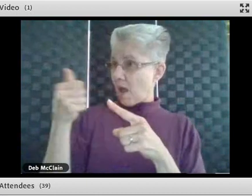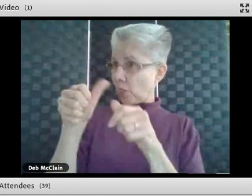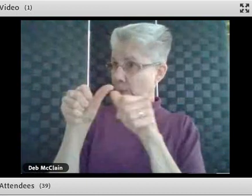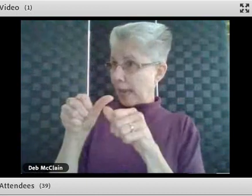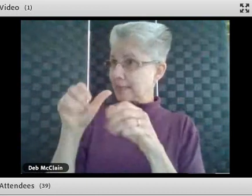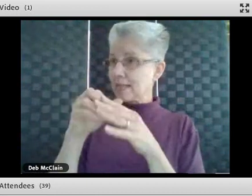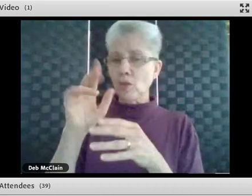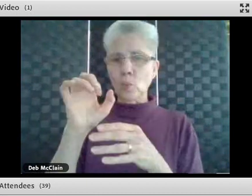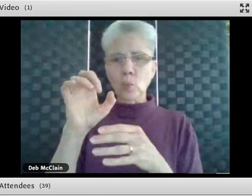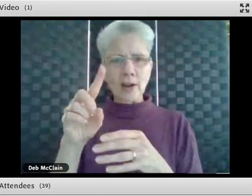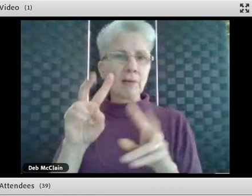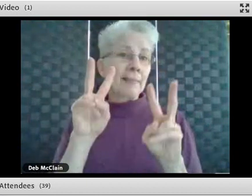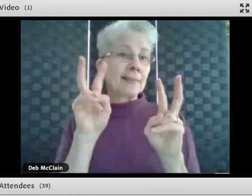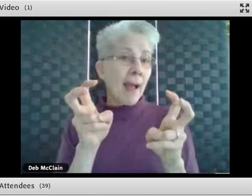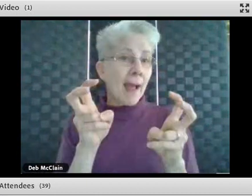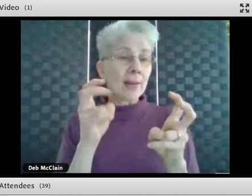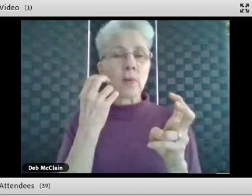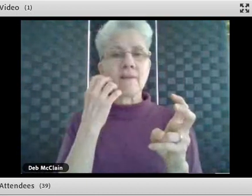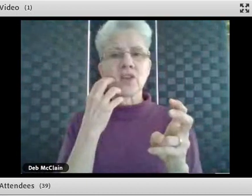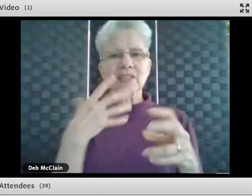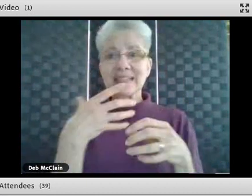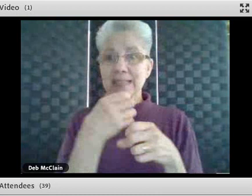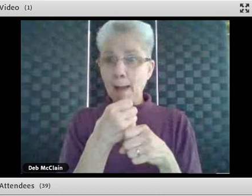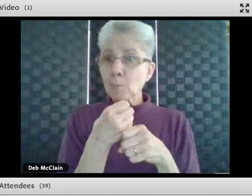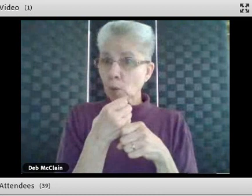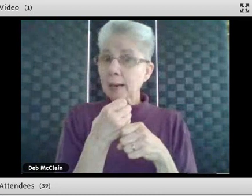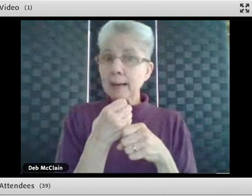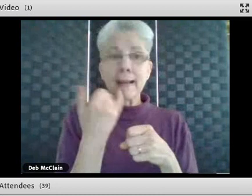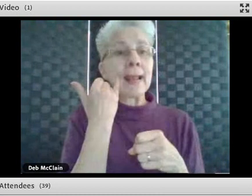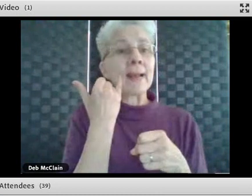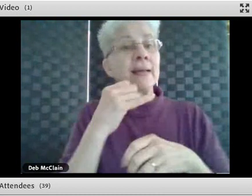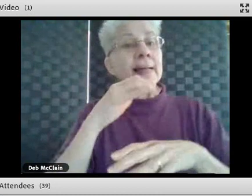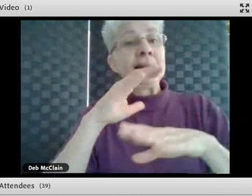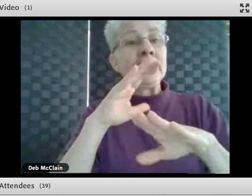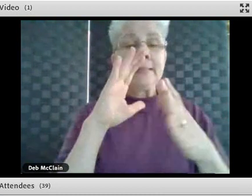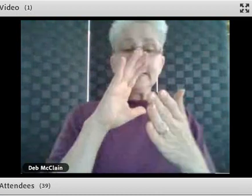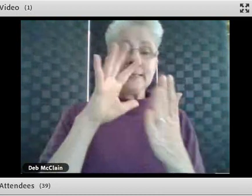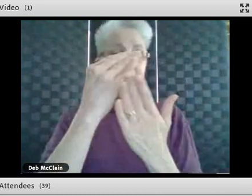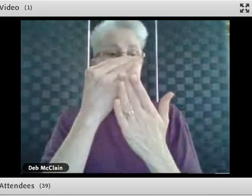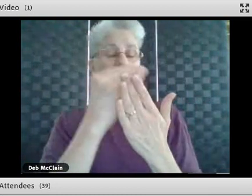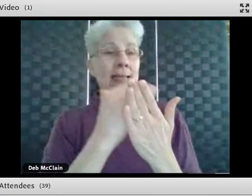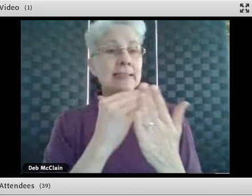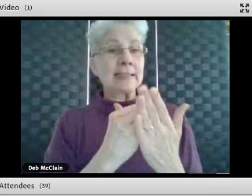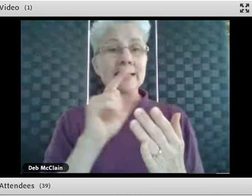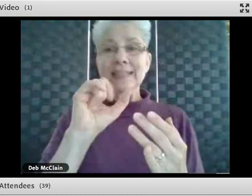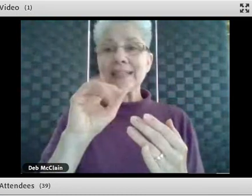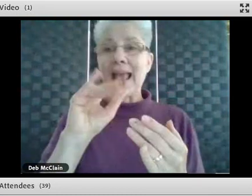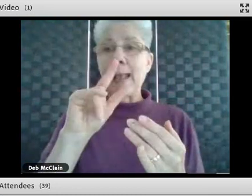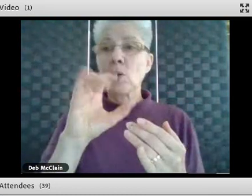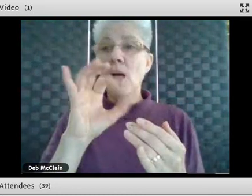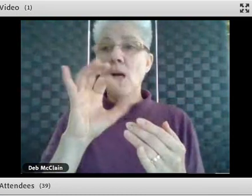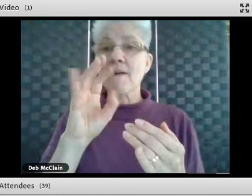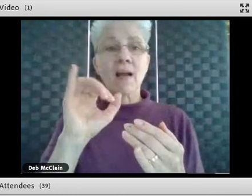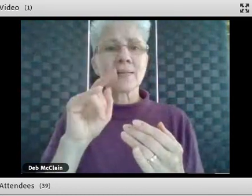like the title, if there's a summary, if there's a table of contents -- You know, most people do keyword searching anyway, right?